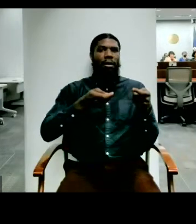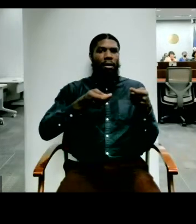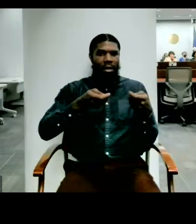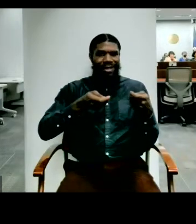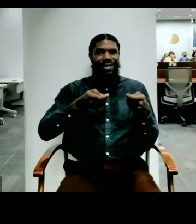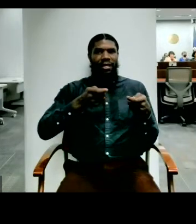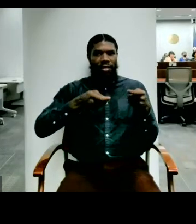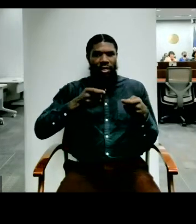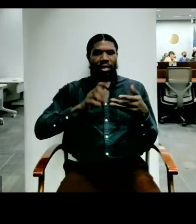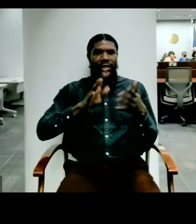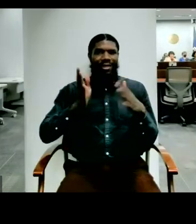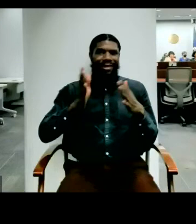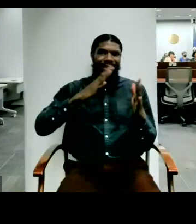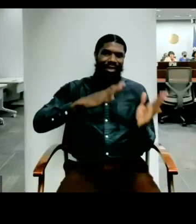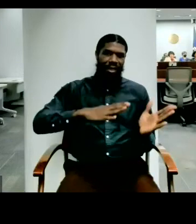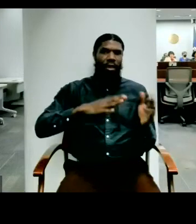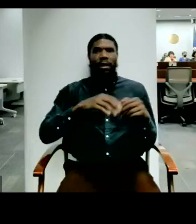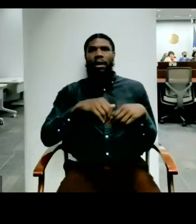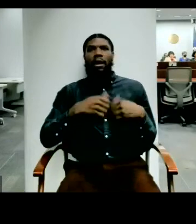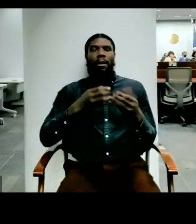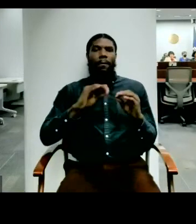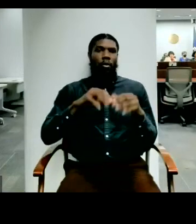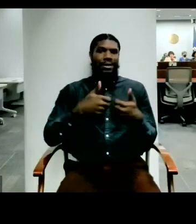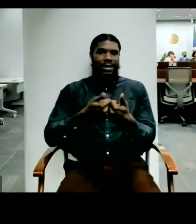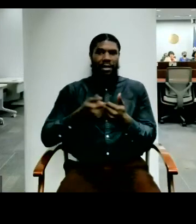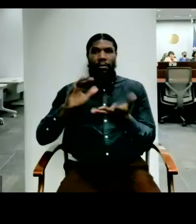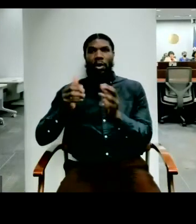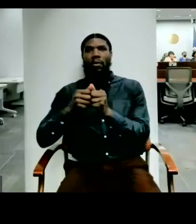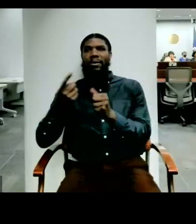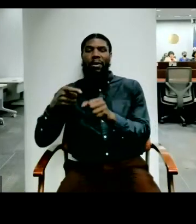being paid an annual salary could. And, you know,